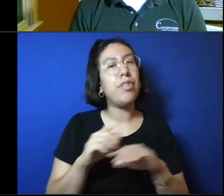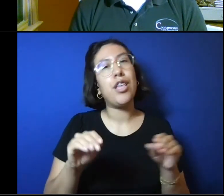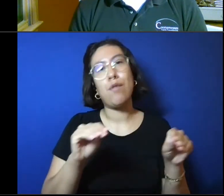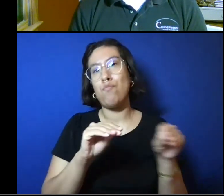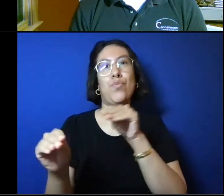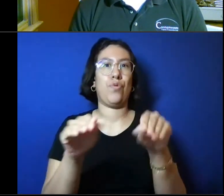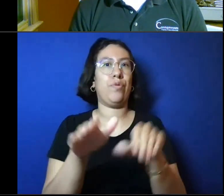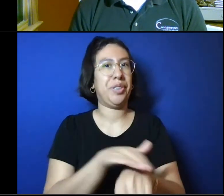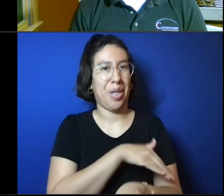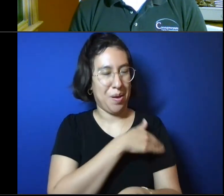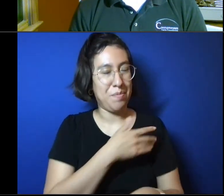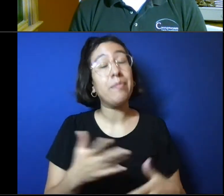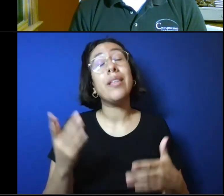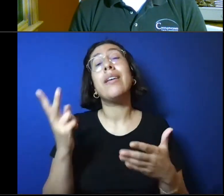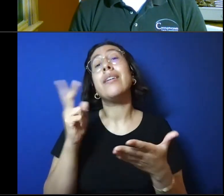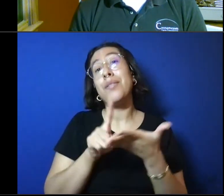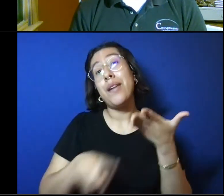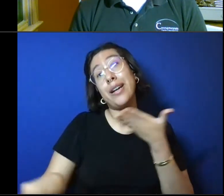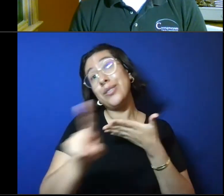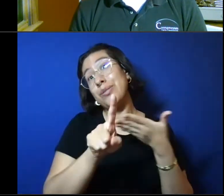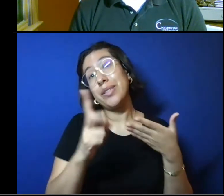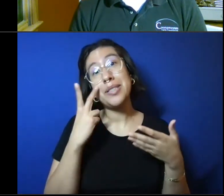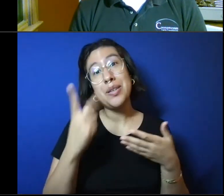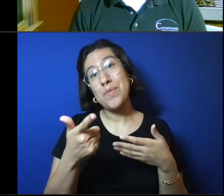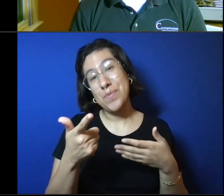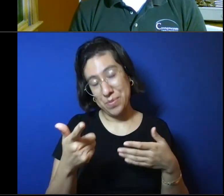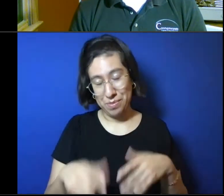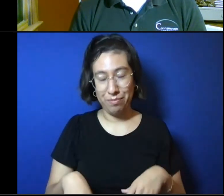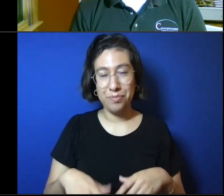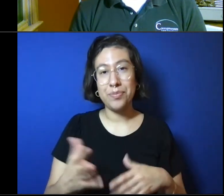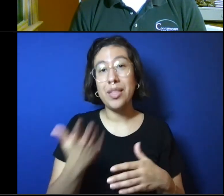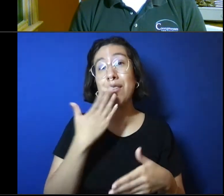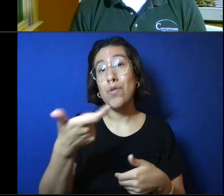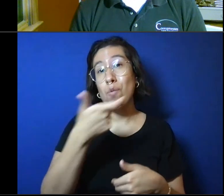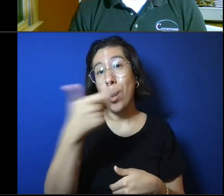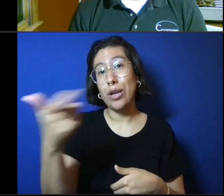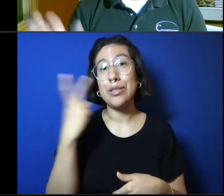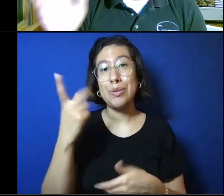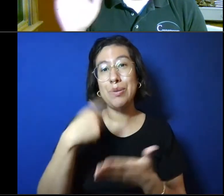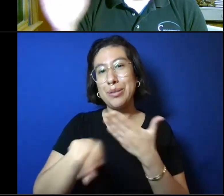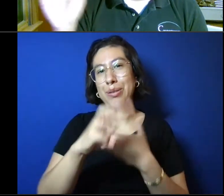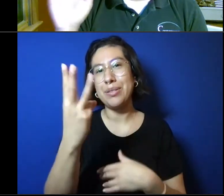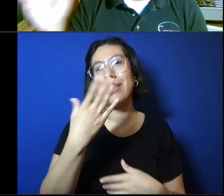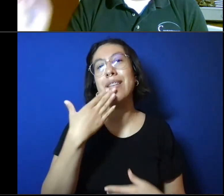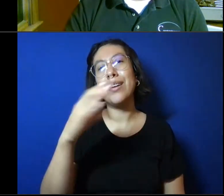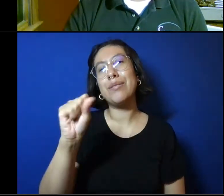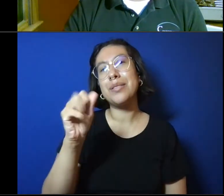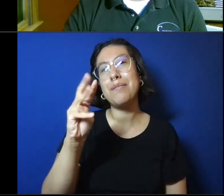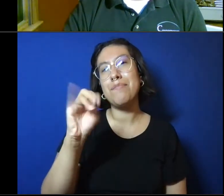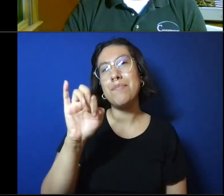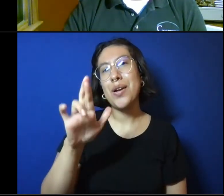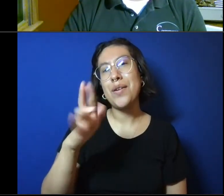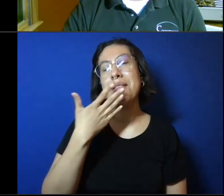So until next week, thanks so much for tuning in, and we'll see you next Wednesday. Thanks, Samir. All right, thank you very much.